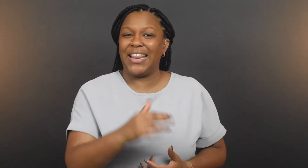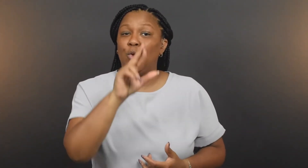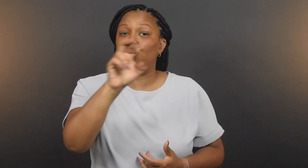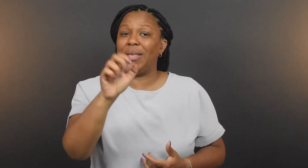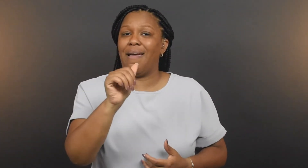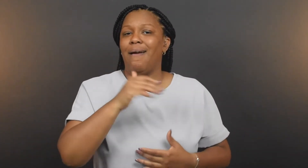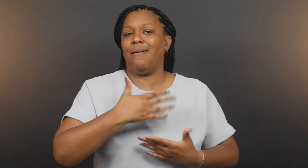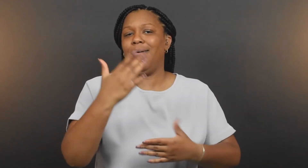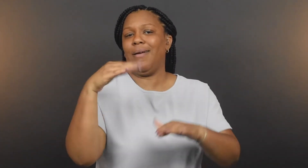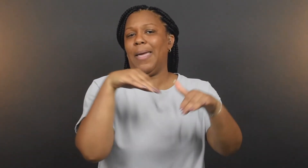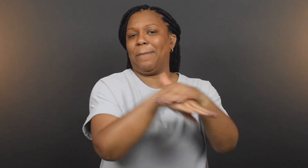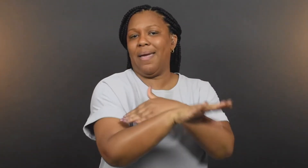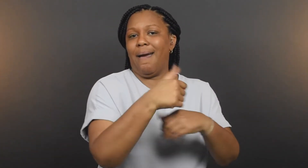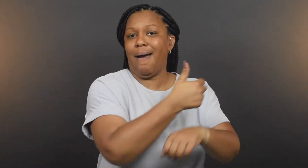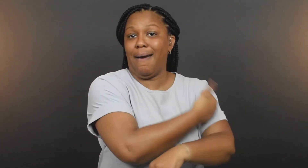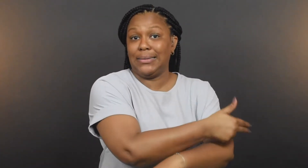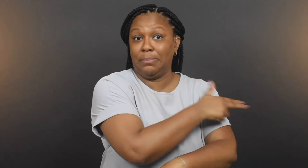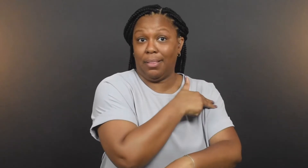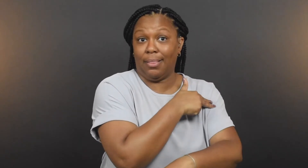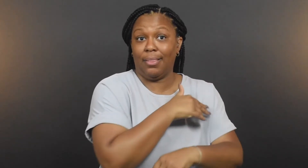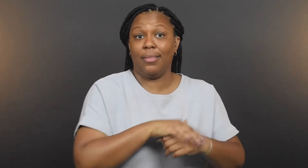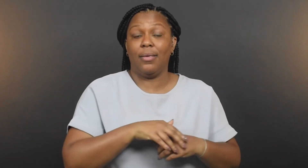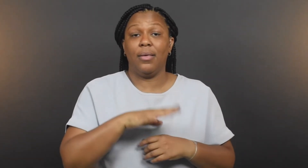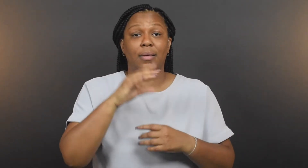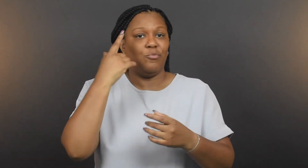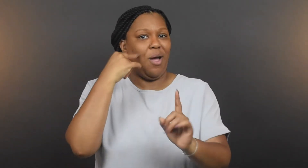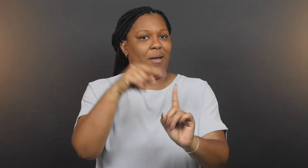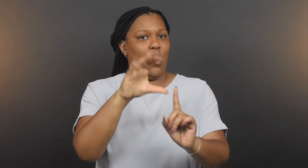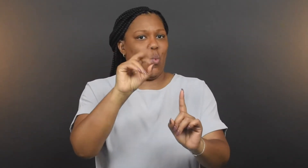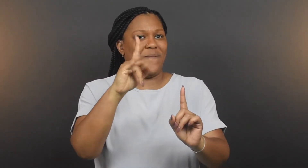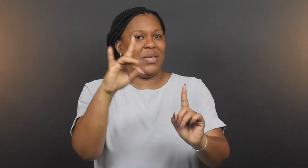Clinicians also now know better who is likely to be re-admitted